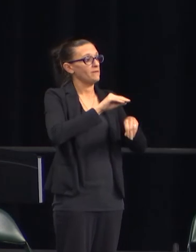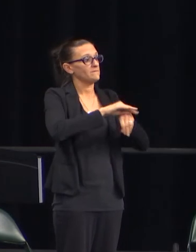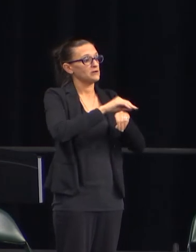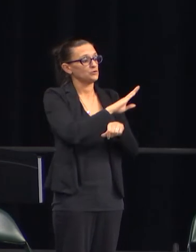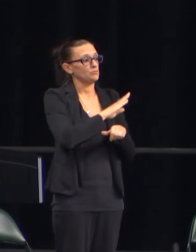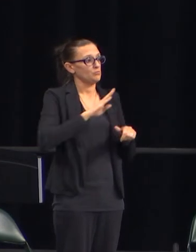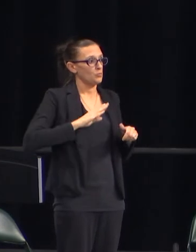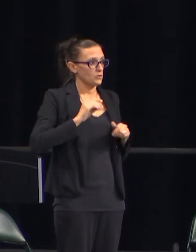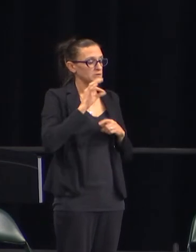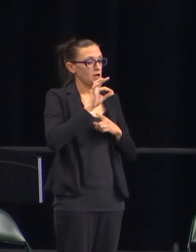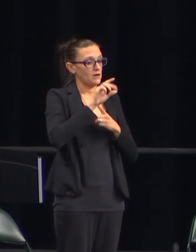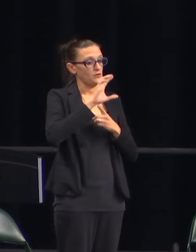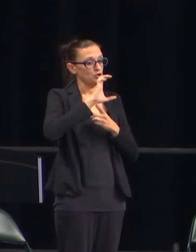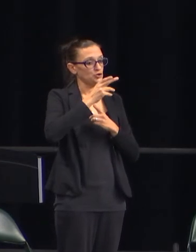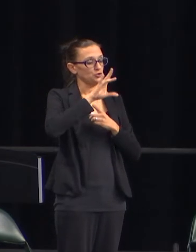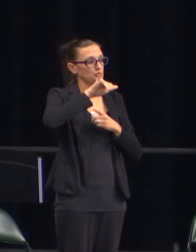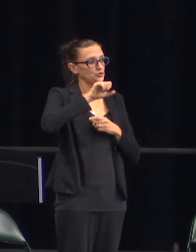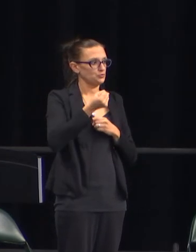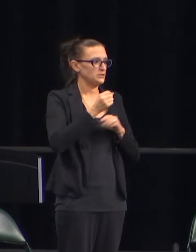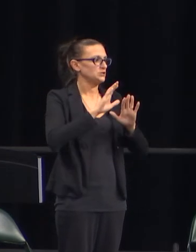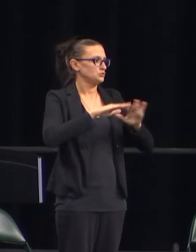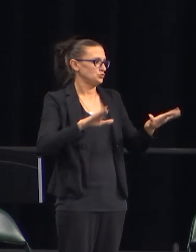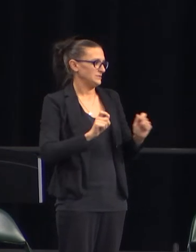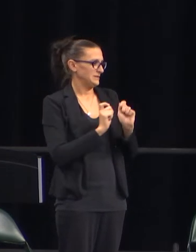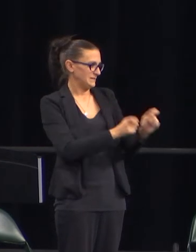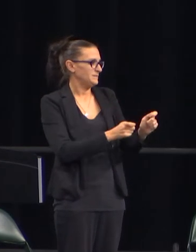of Chewy's Children Giving to Children Parade,